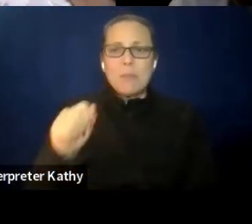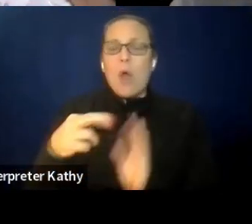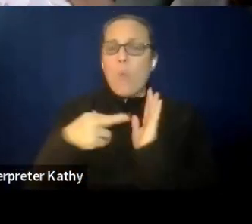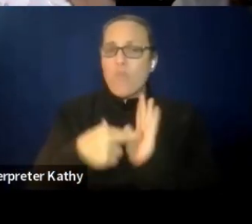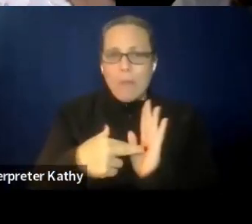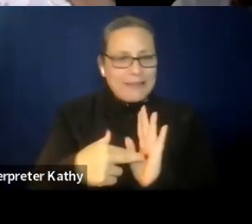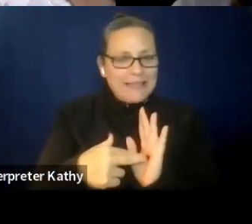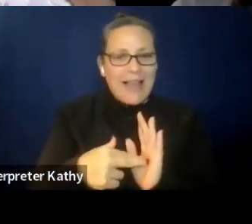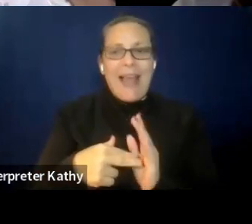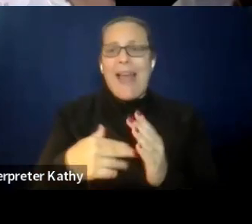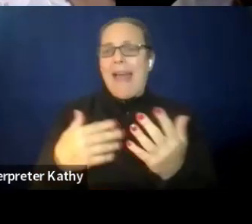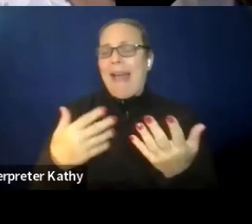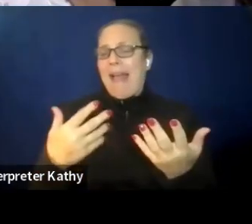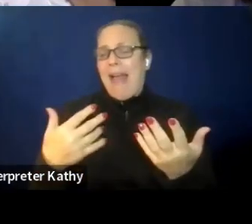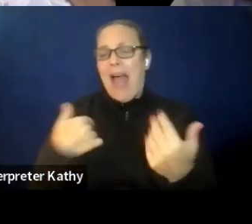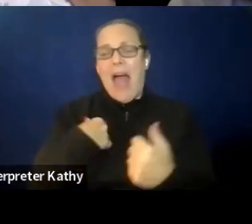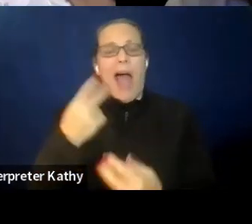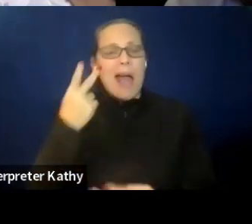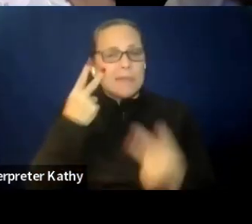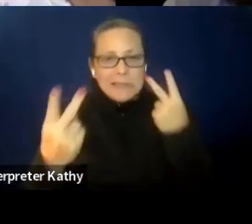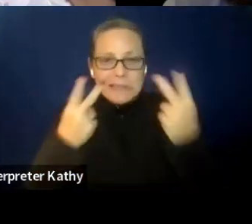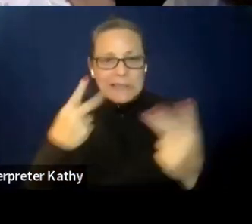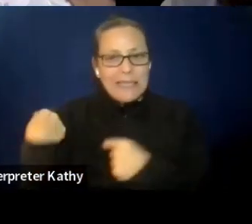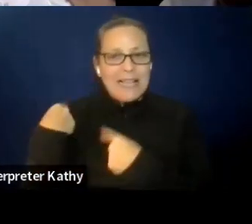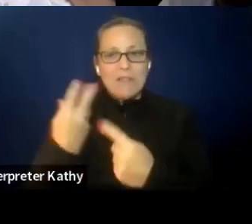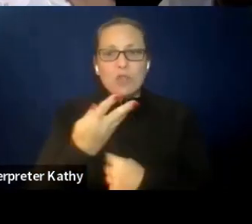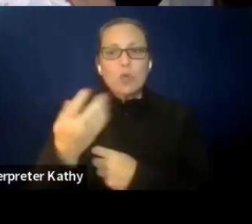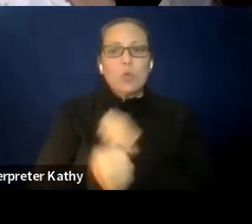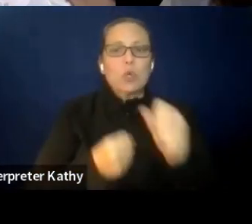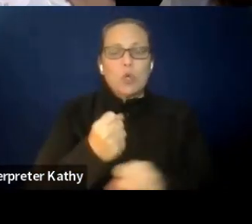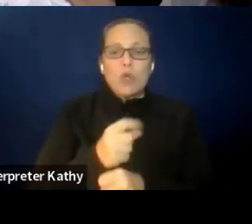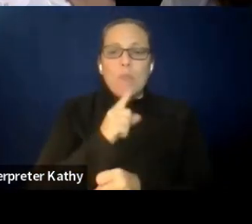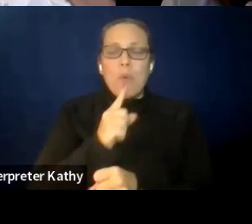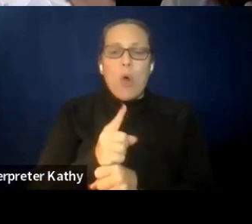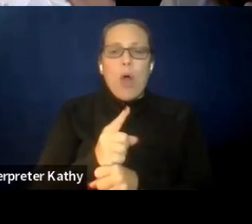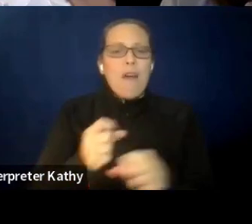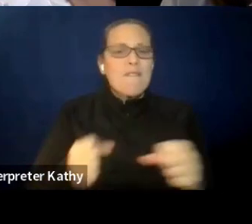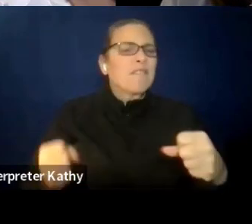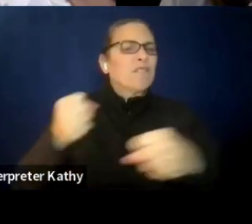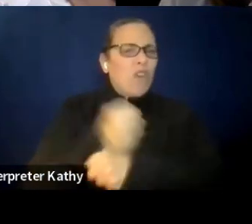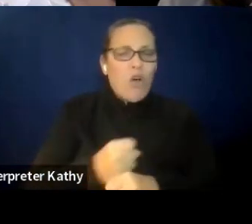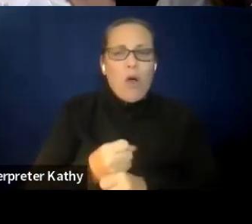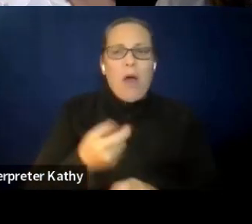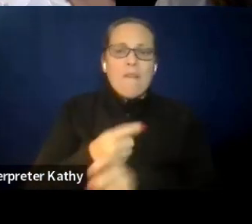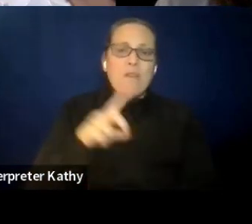librarianship at large, it is at, like, every form of disability representation that has -- I have seen come back in the